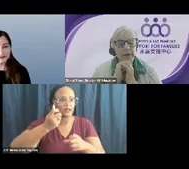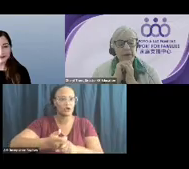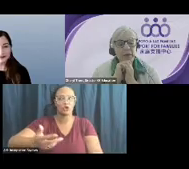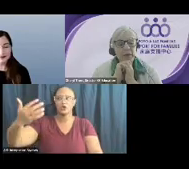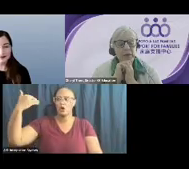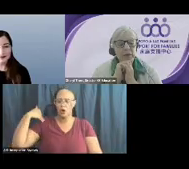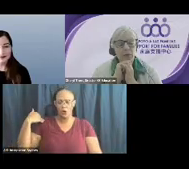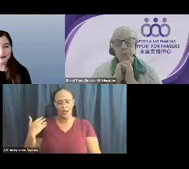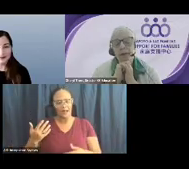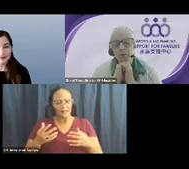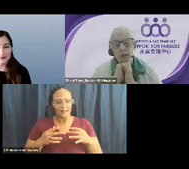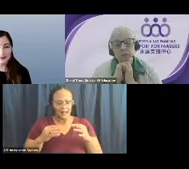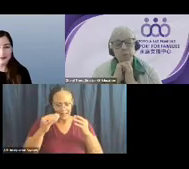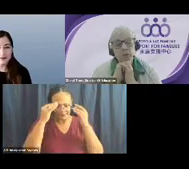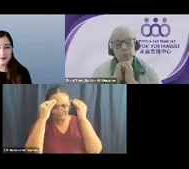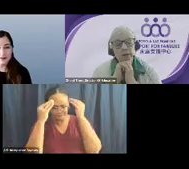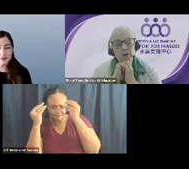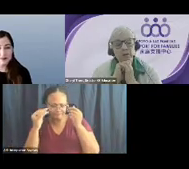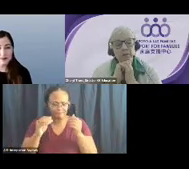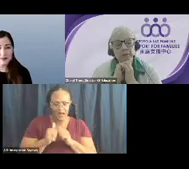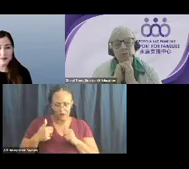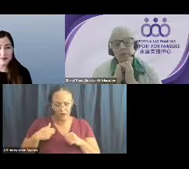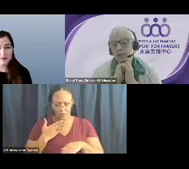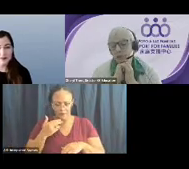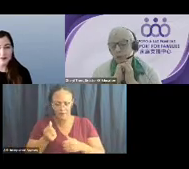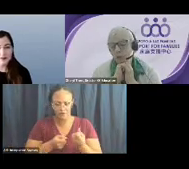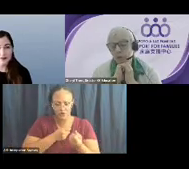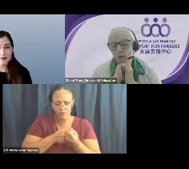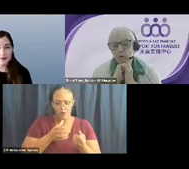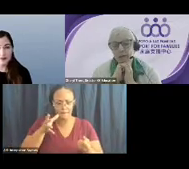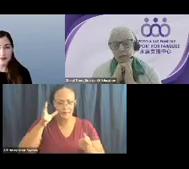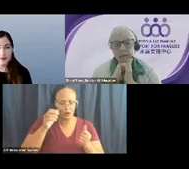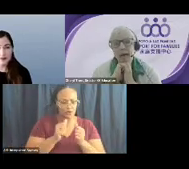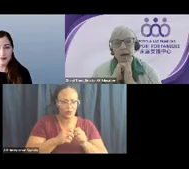make sure we could be do a better job supporting parents around that transition to adulthood. And